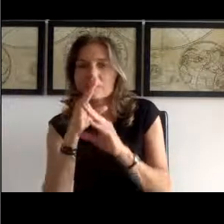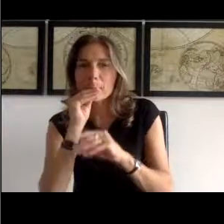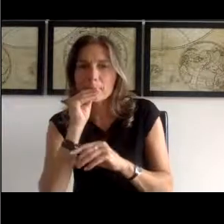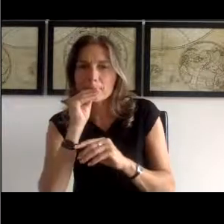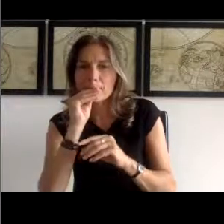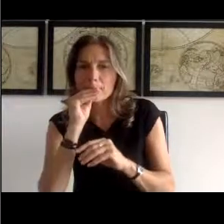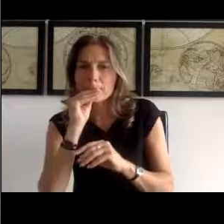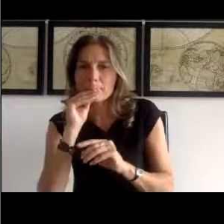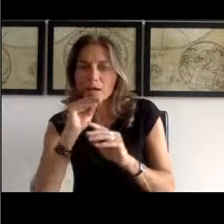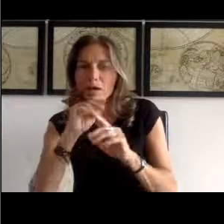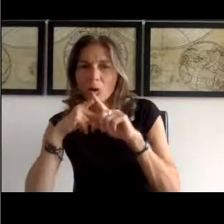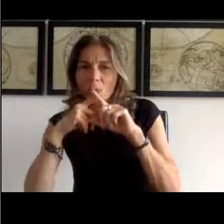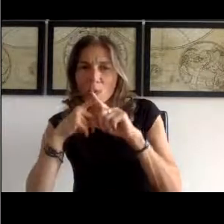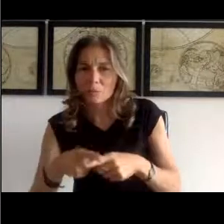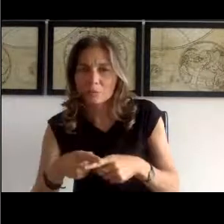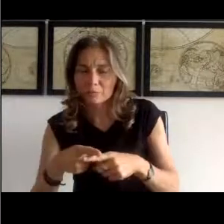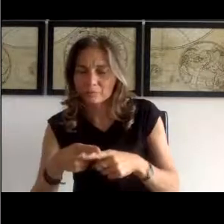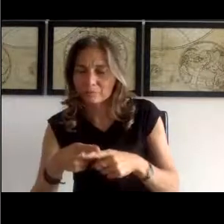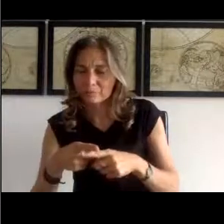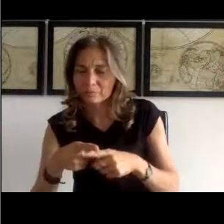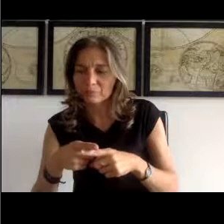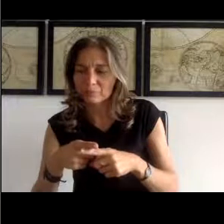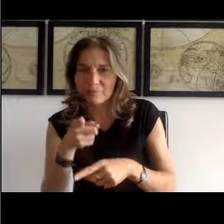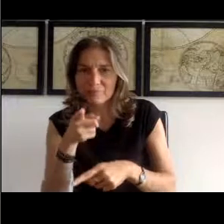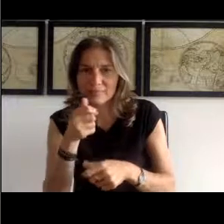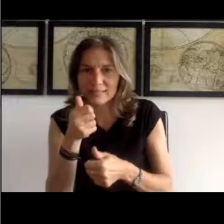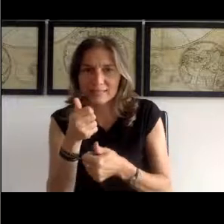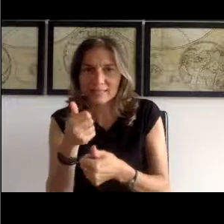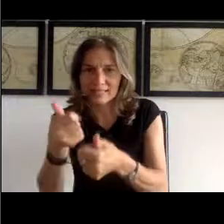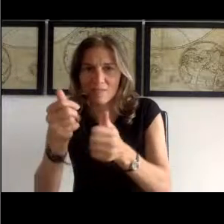meet the people that will support you as well and so on.